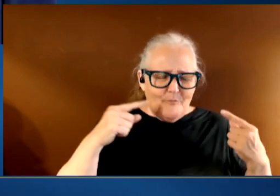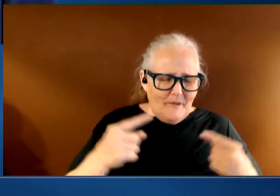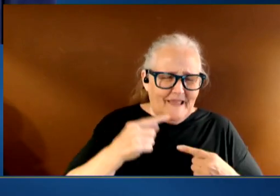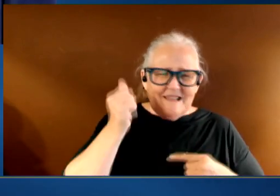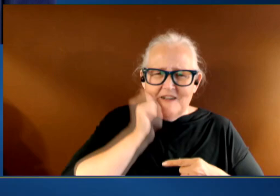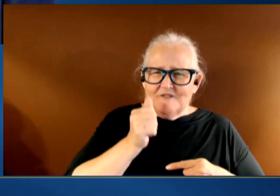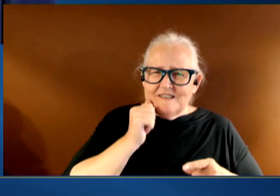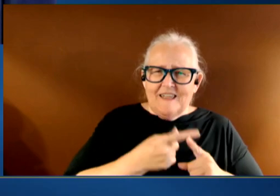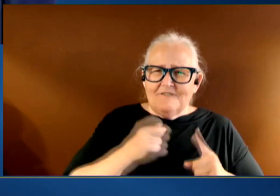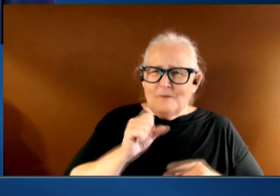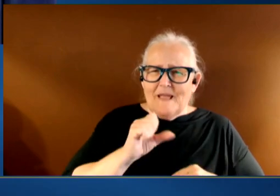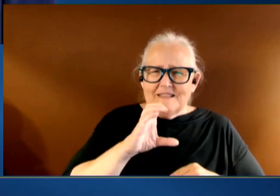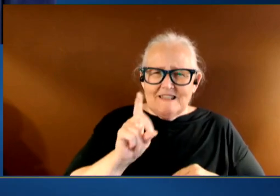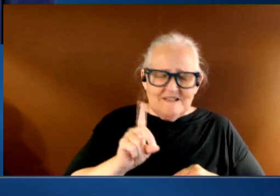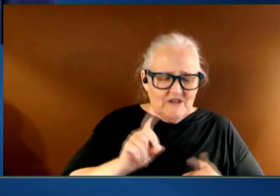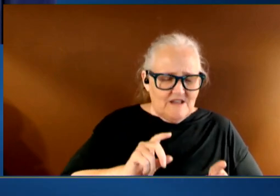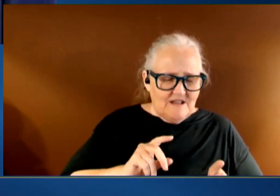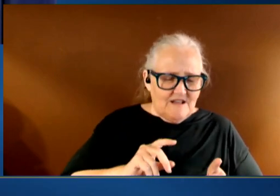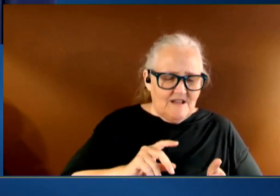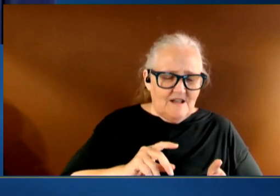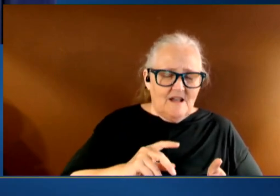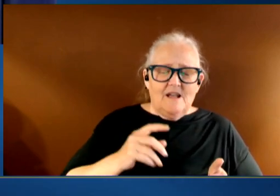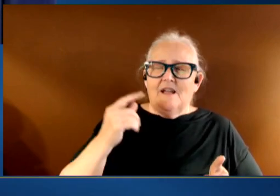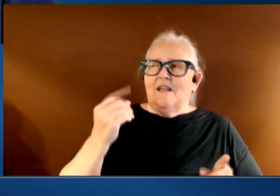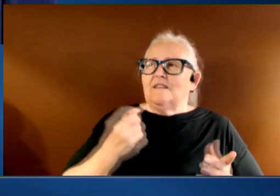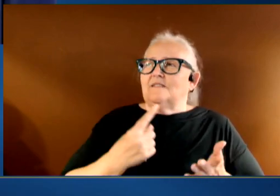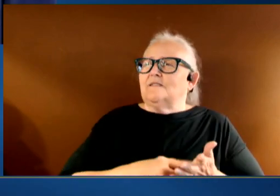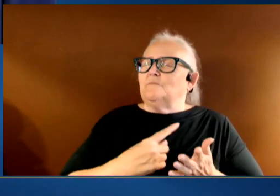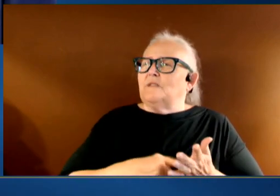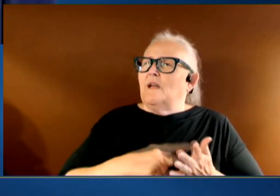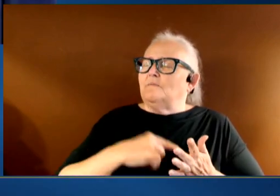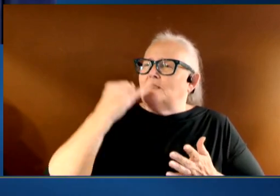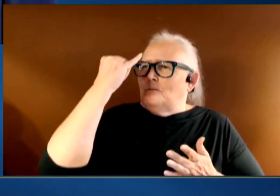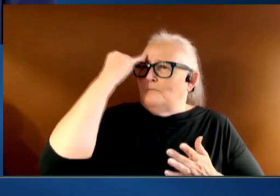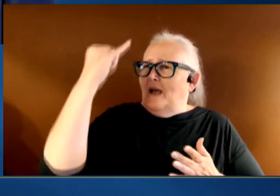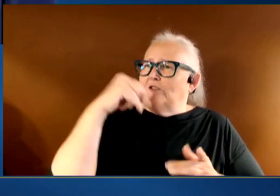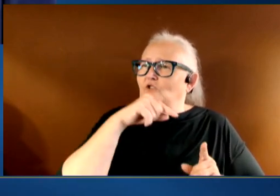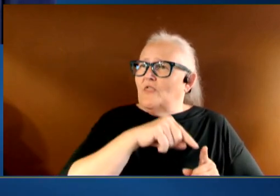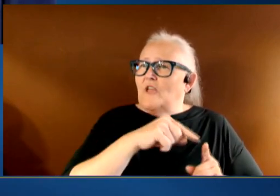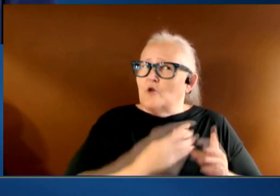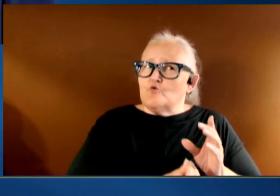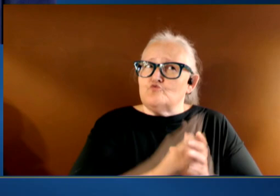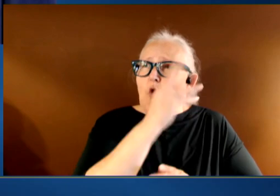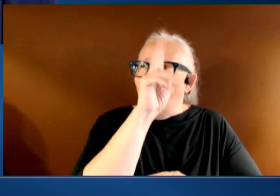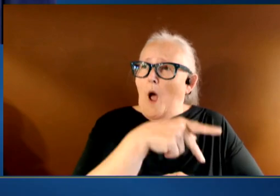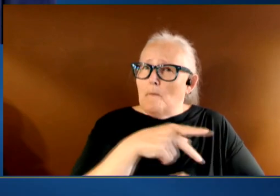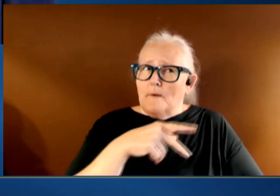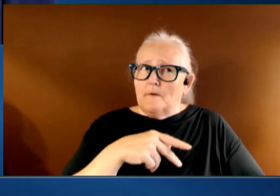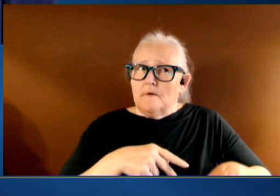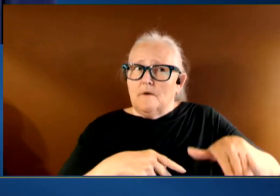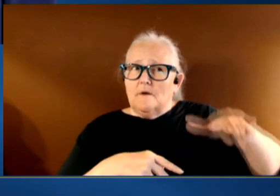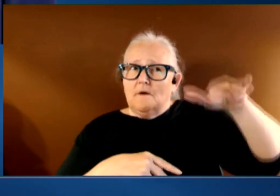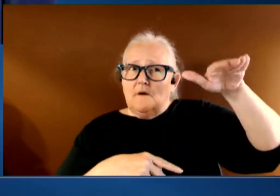and they envision sometimes their child as an adult who may struggle as an adult, who may not